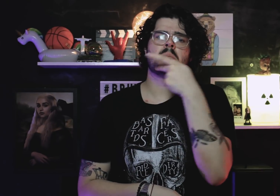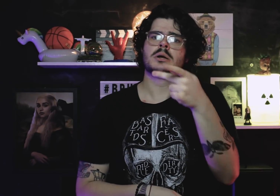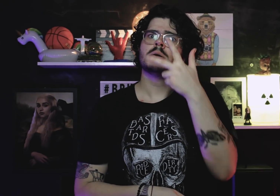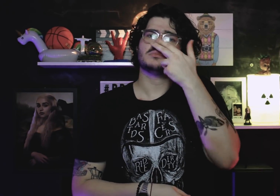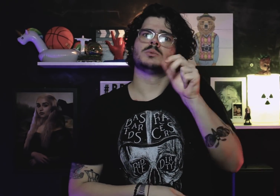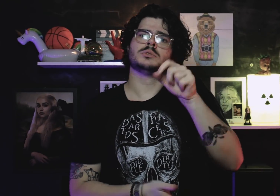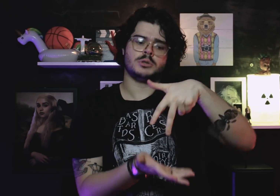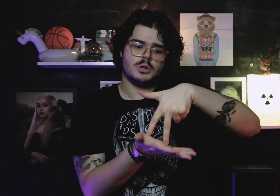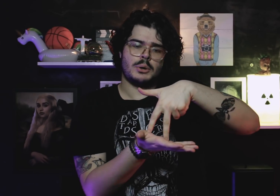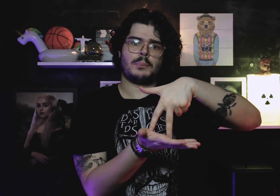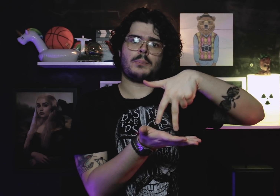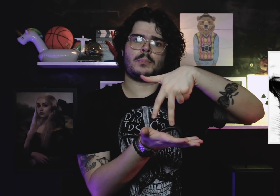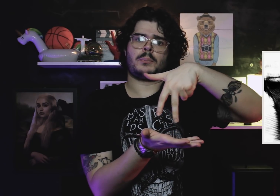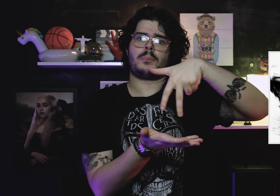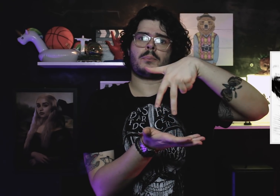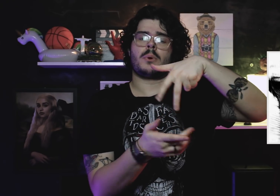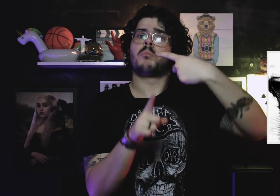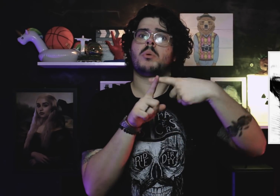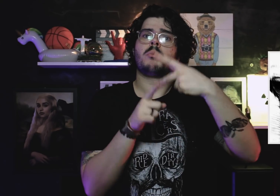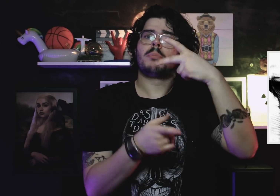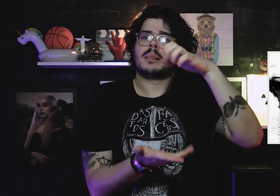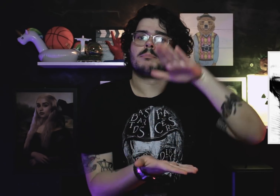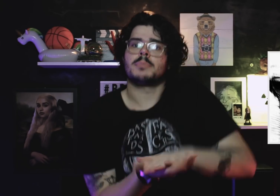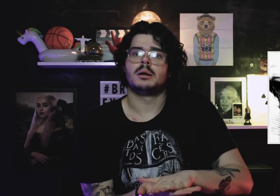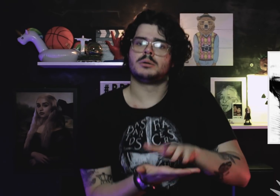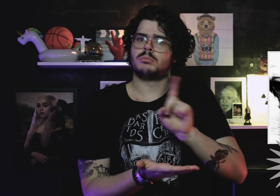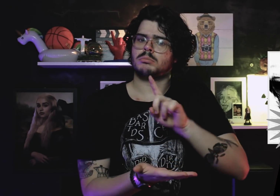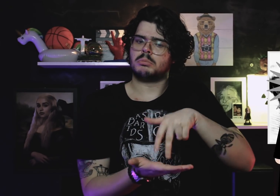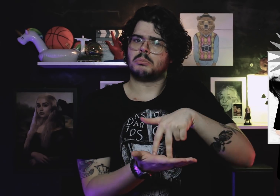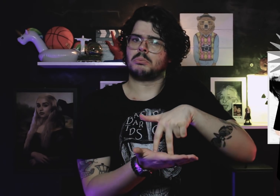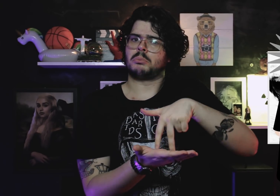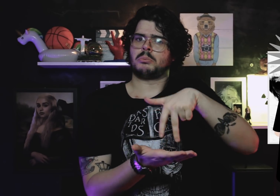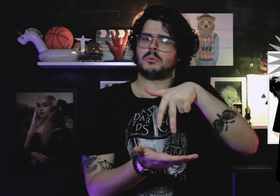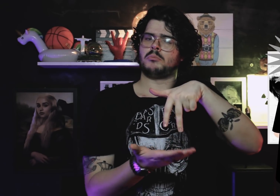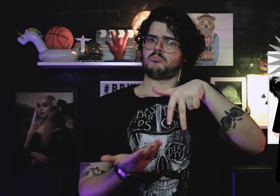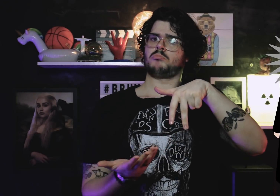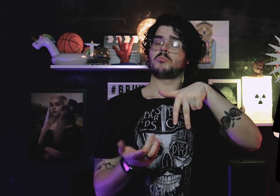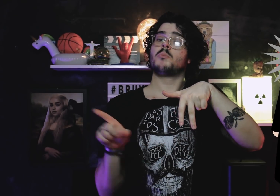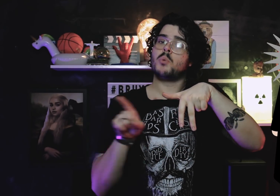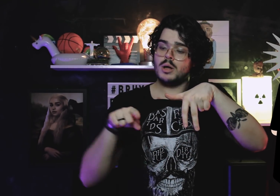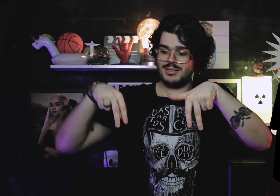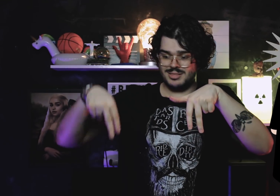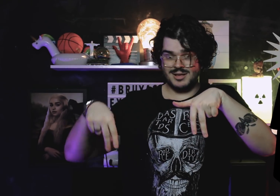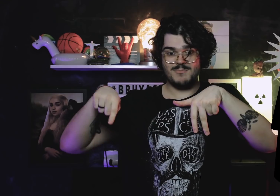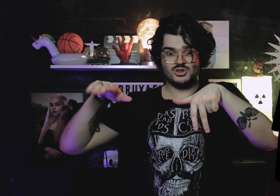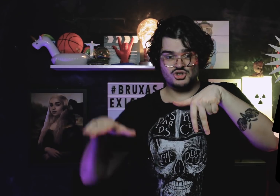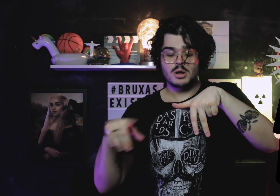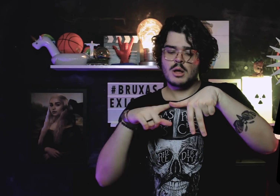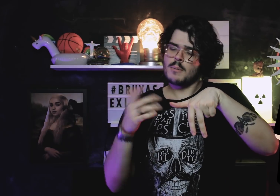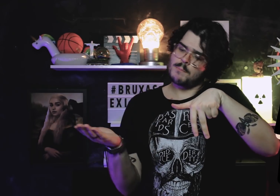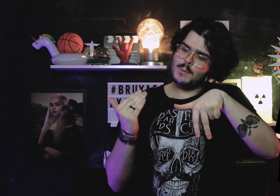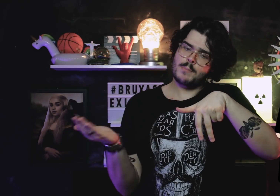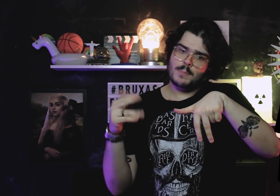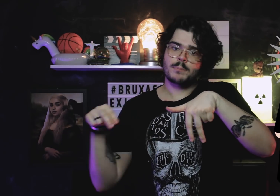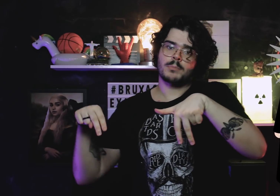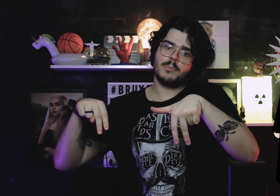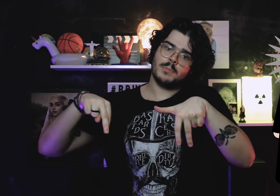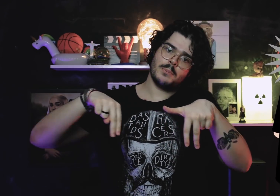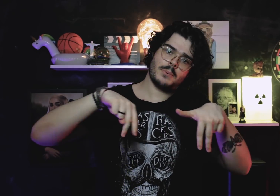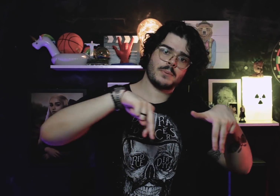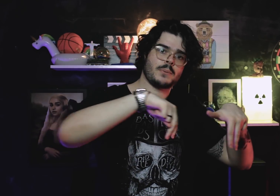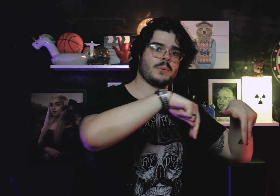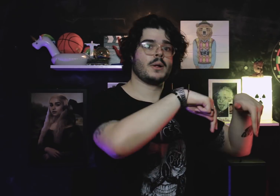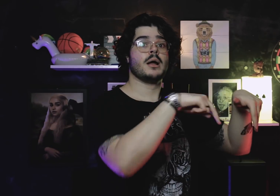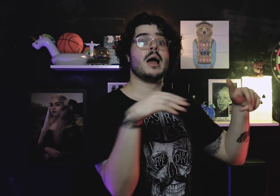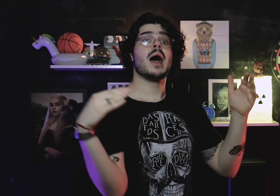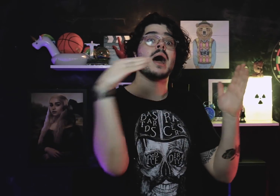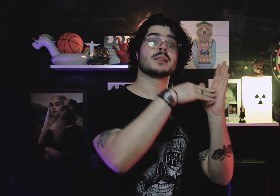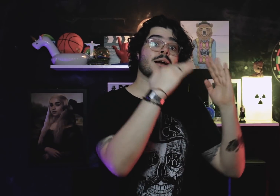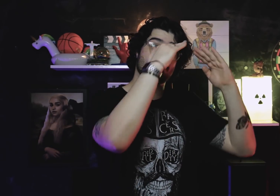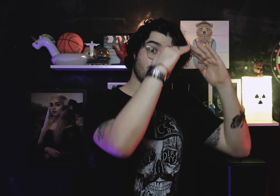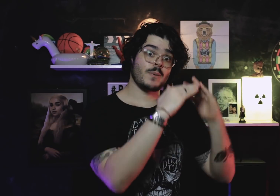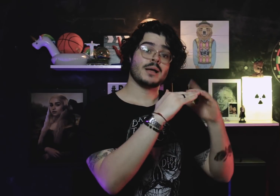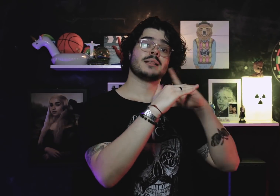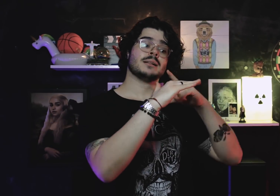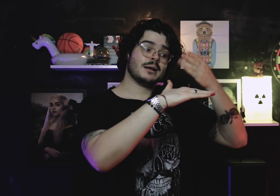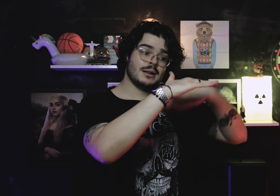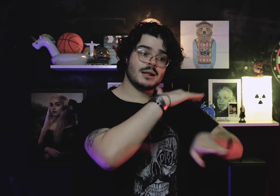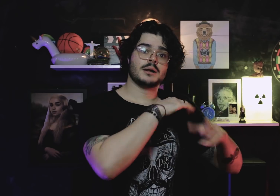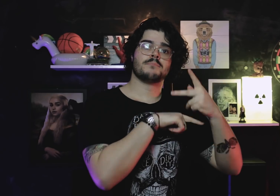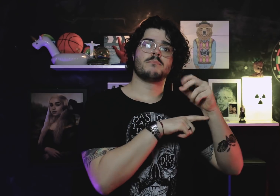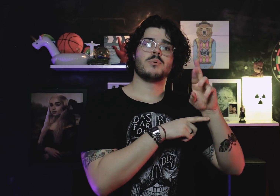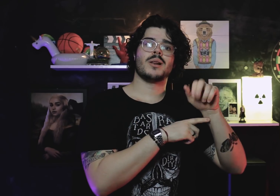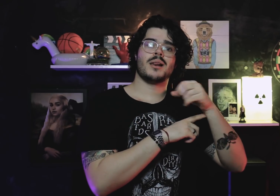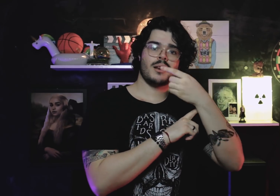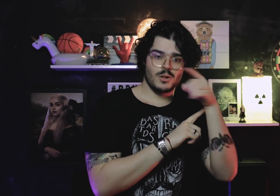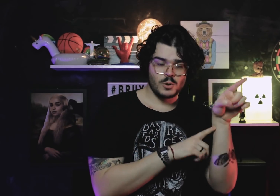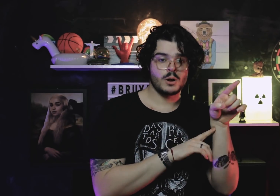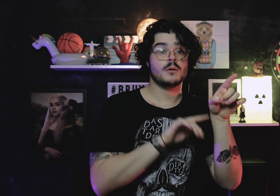who appeared to be flying, her feet did not touch the ground, who took her to the basement of a house.